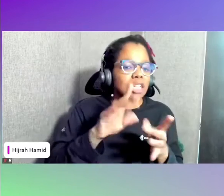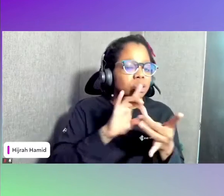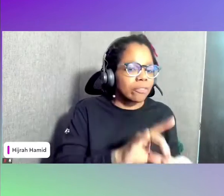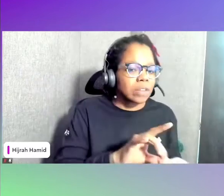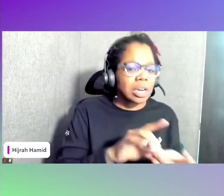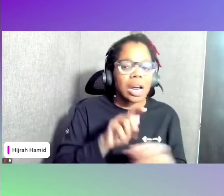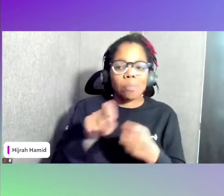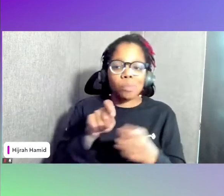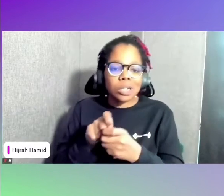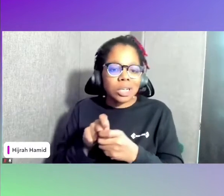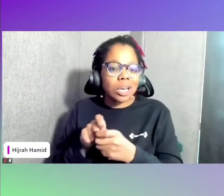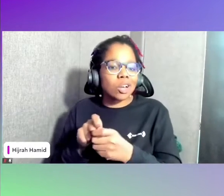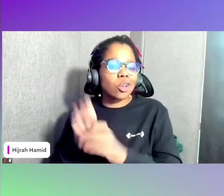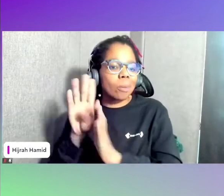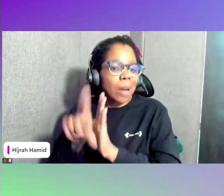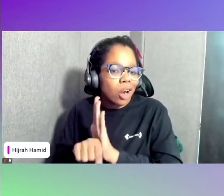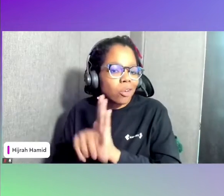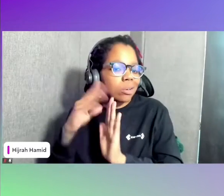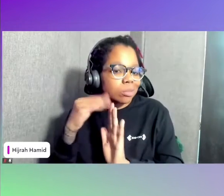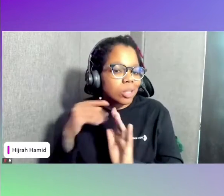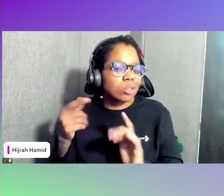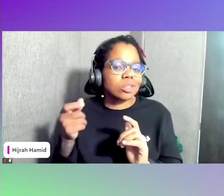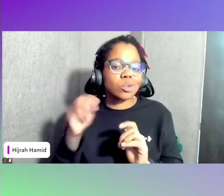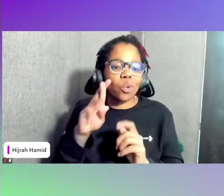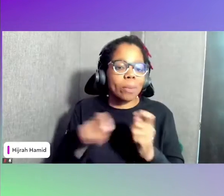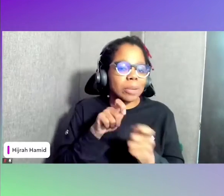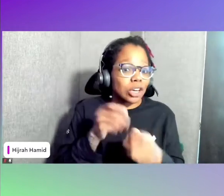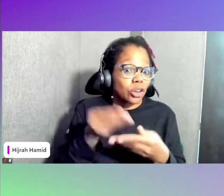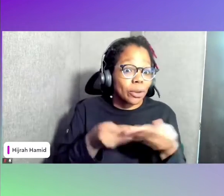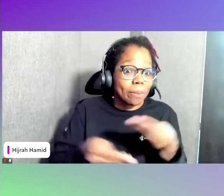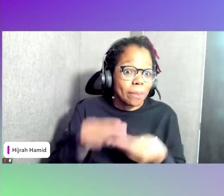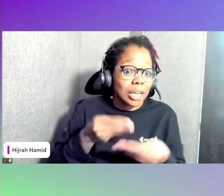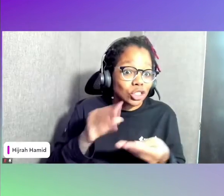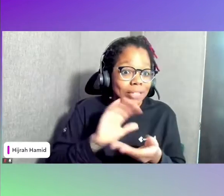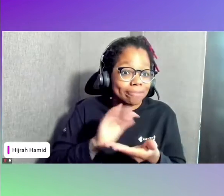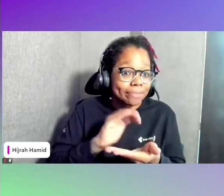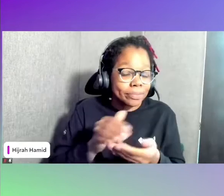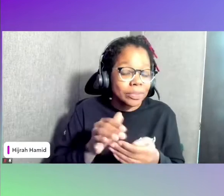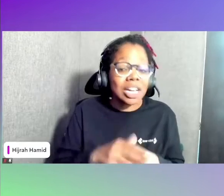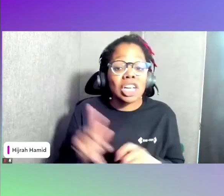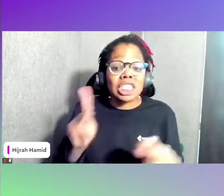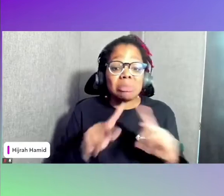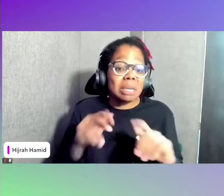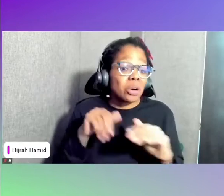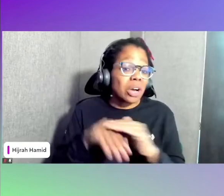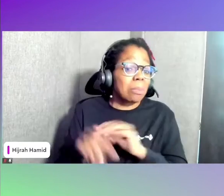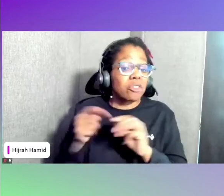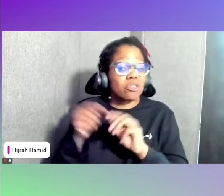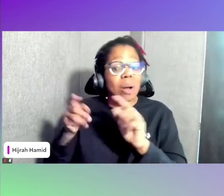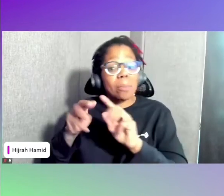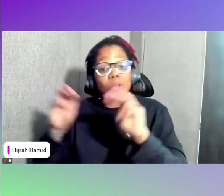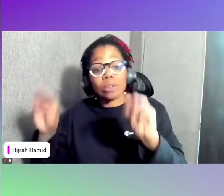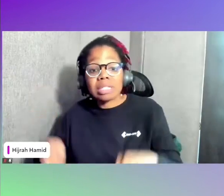ability to work on individual projects without regard to a professional affiliation, a particular walk of life, a